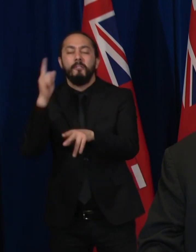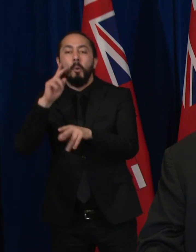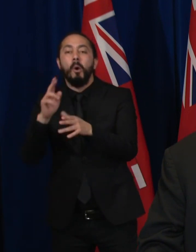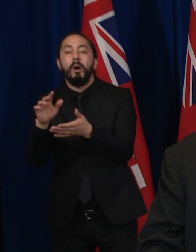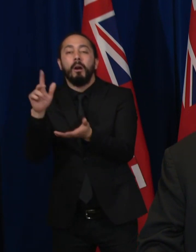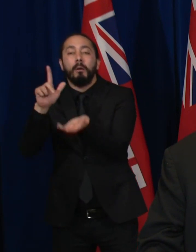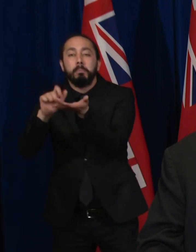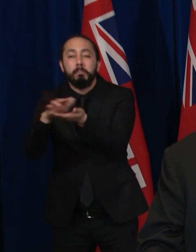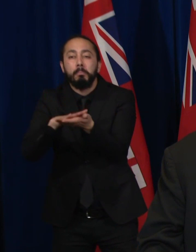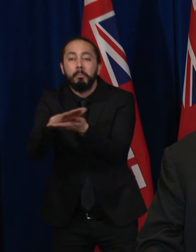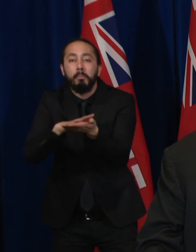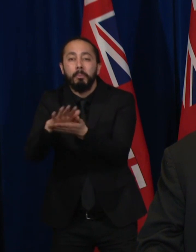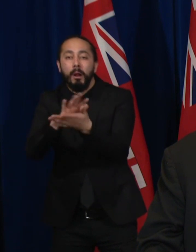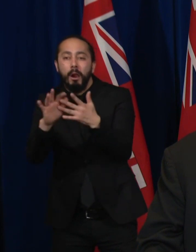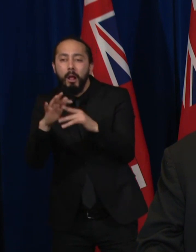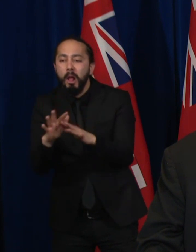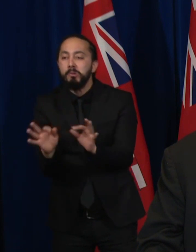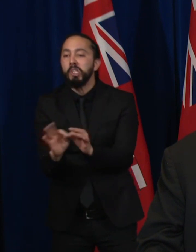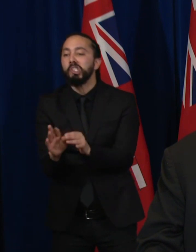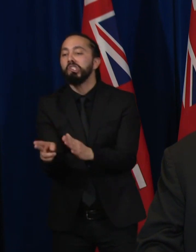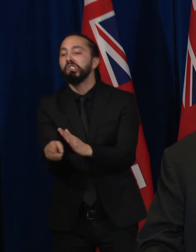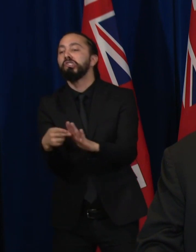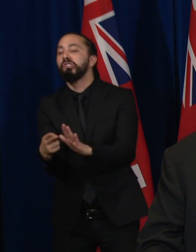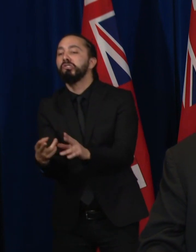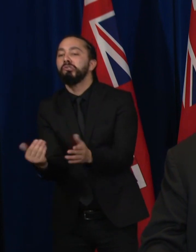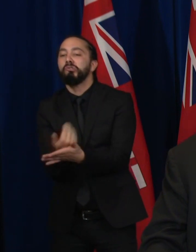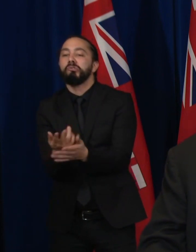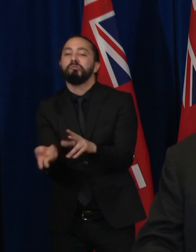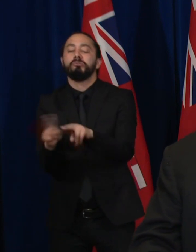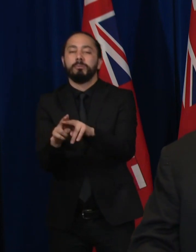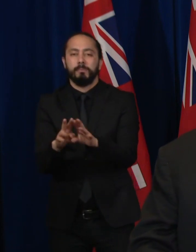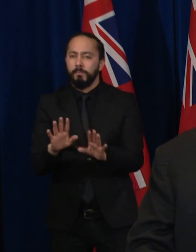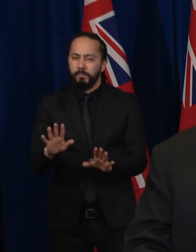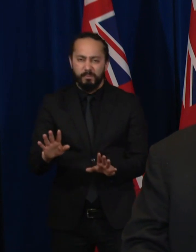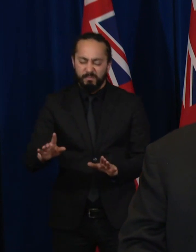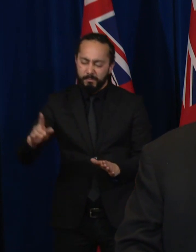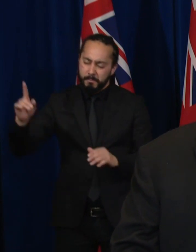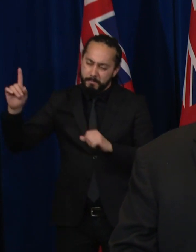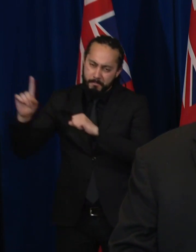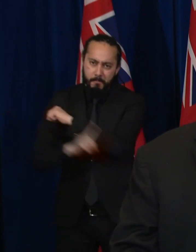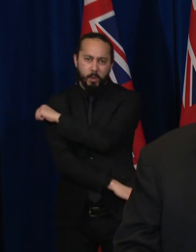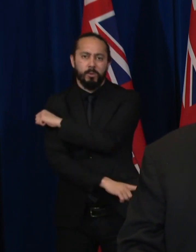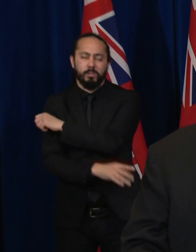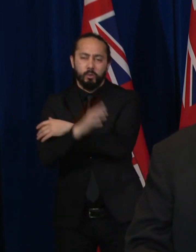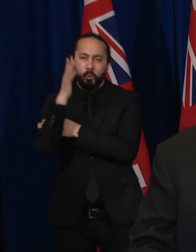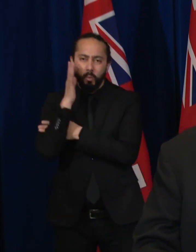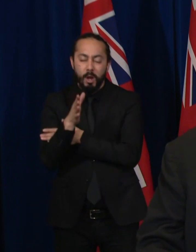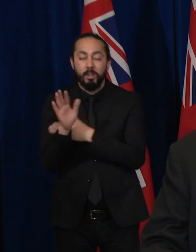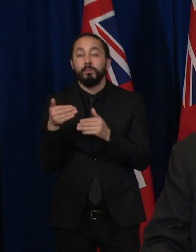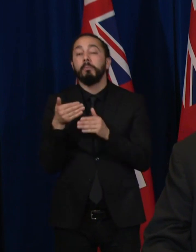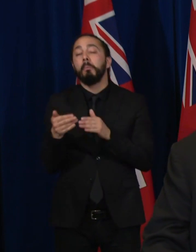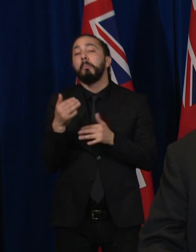down really hard on them. I'm just getting that out there, so in the next day or so we'll be announcing exactly